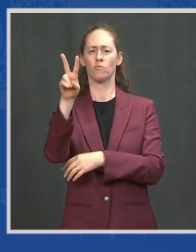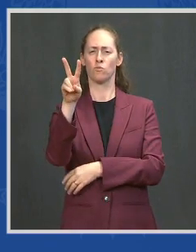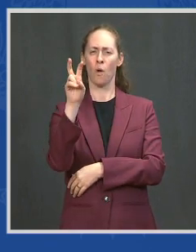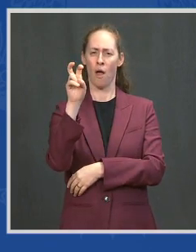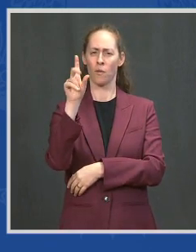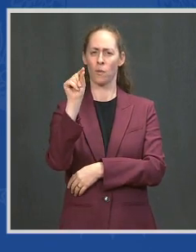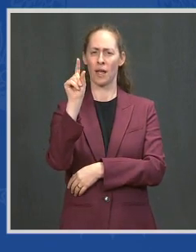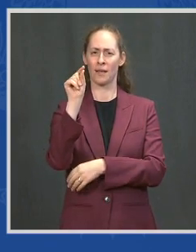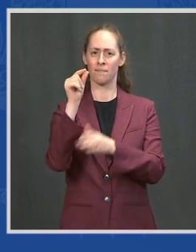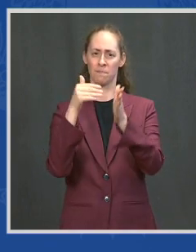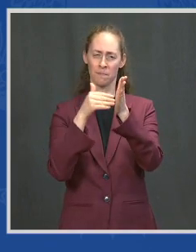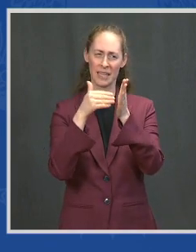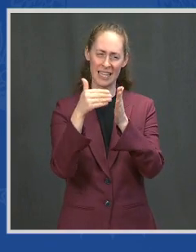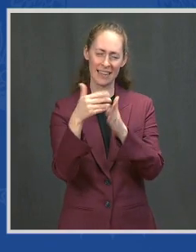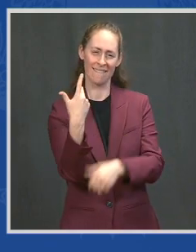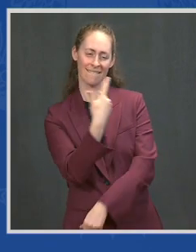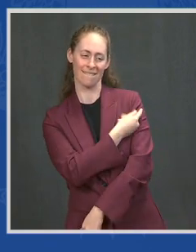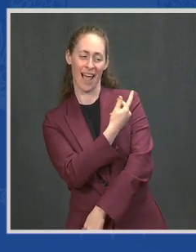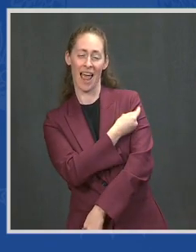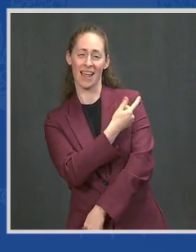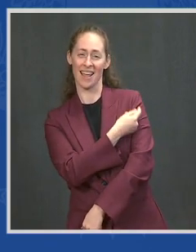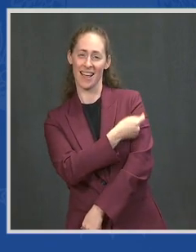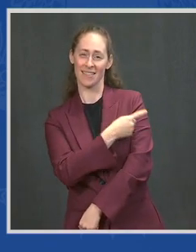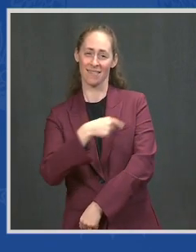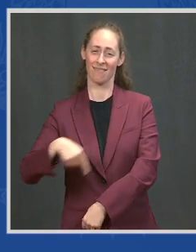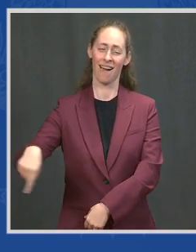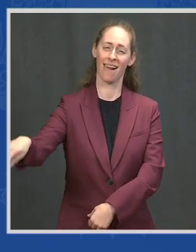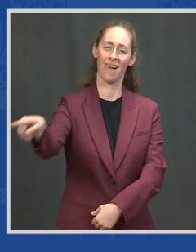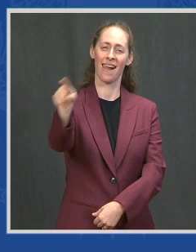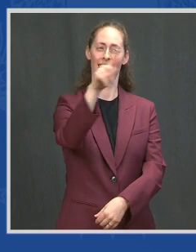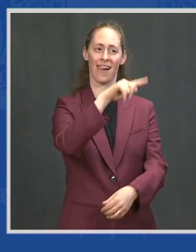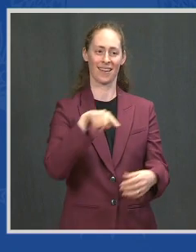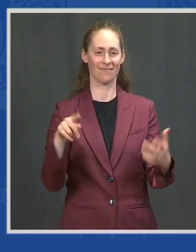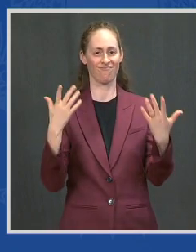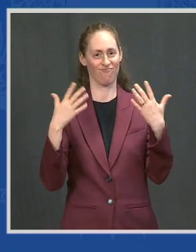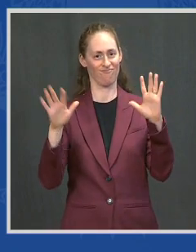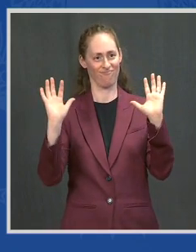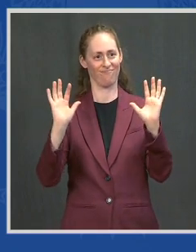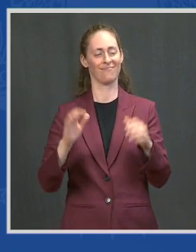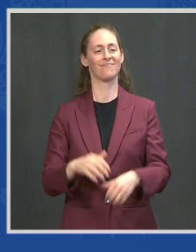And as we stand here today, almost 150 million Americans have gotten at least one shot.